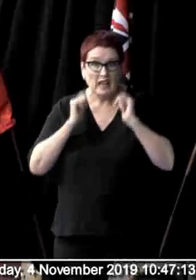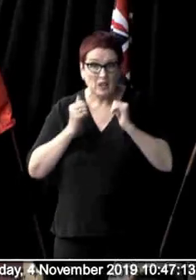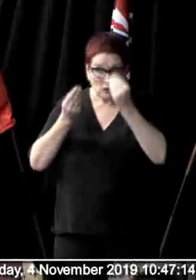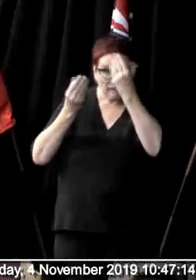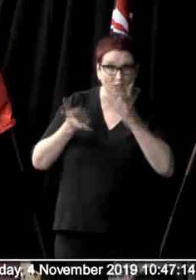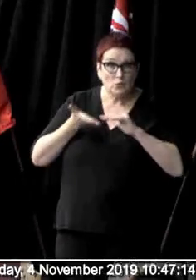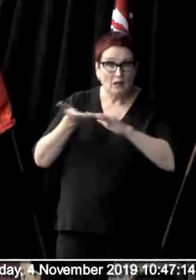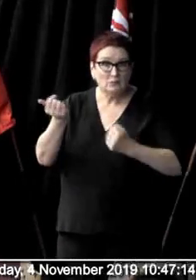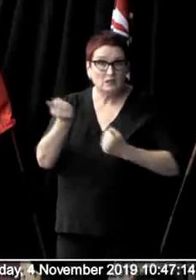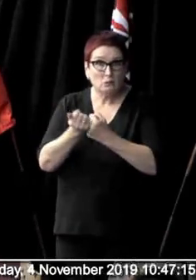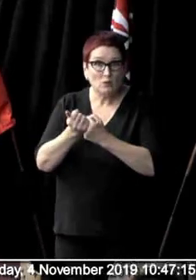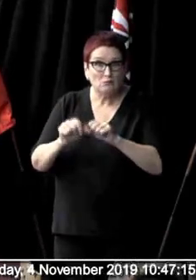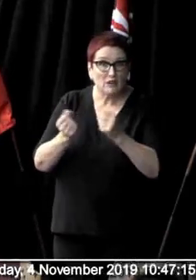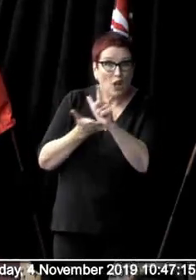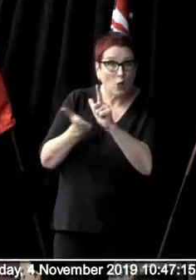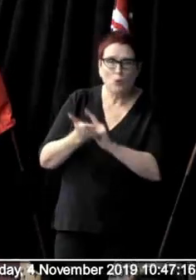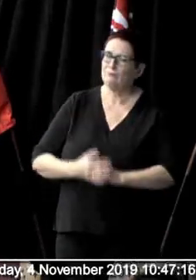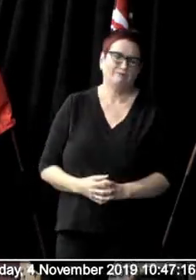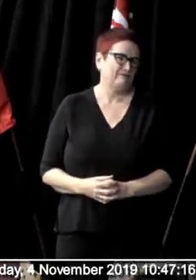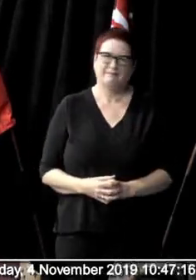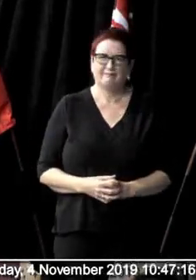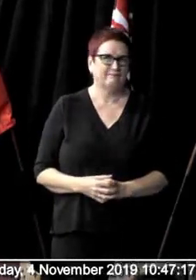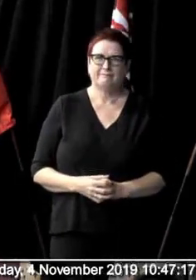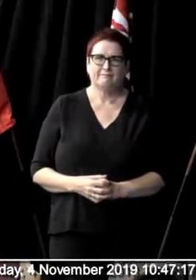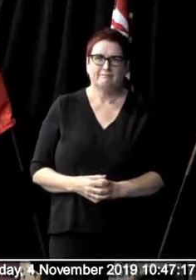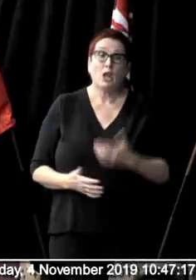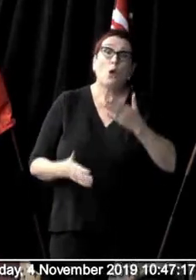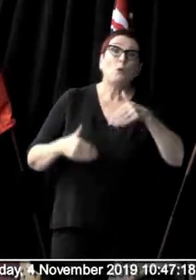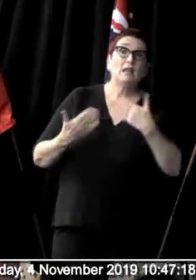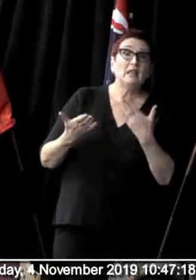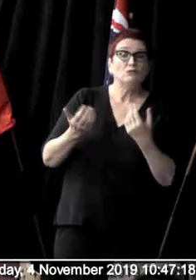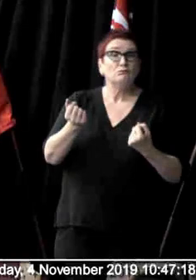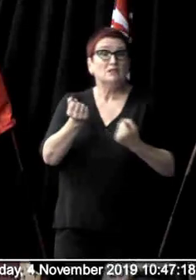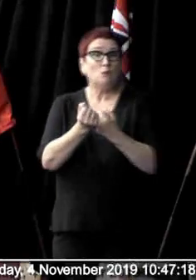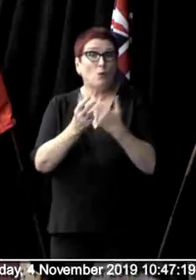The provision of legal advice is to give people ability if they wish to chat about